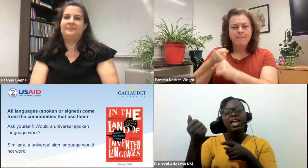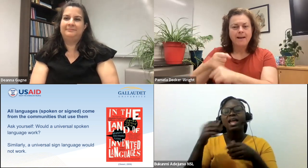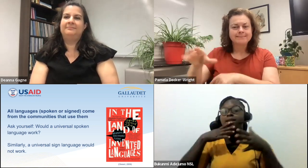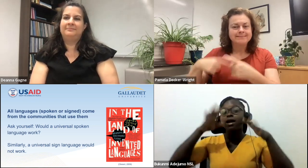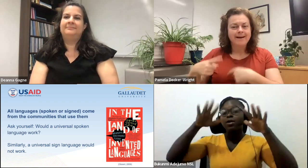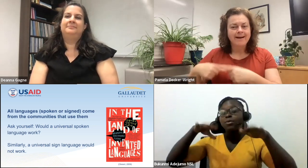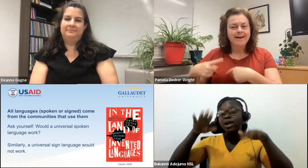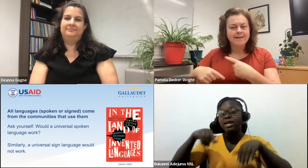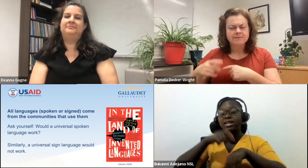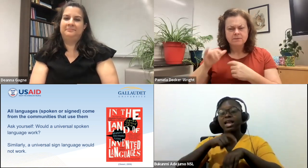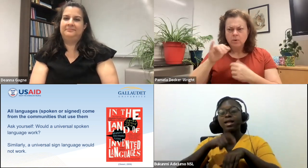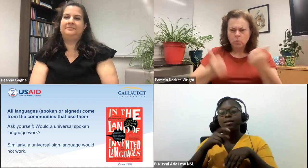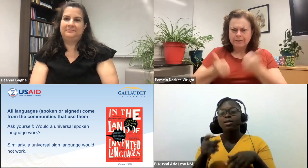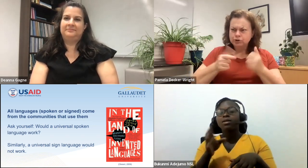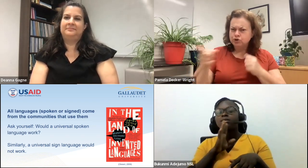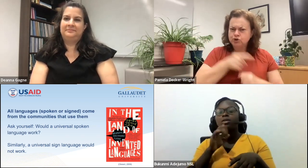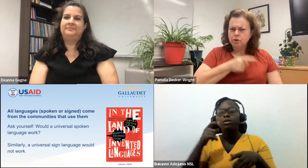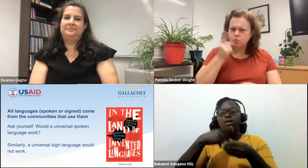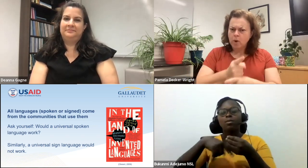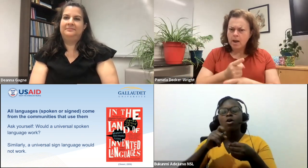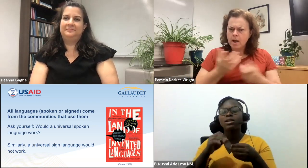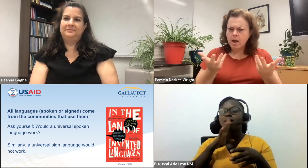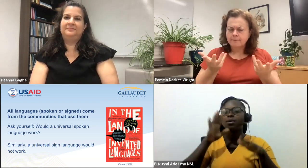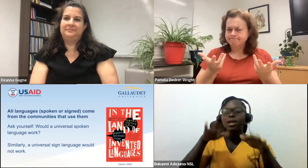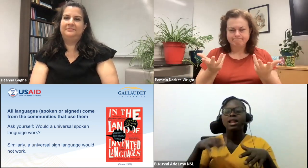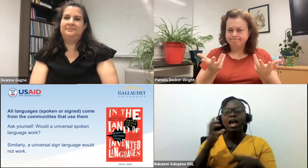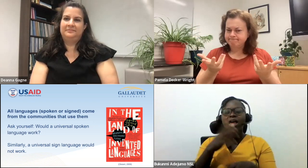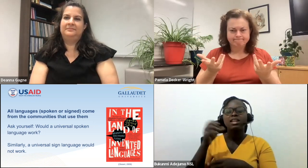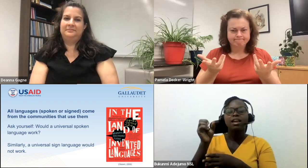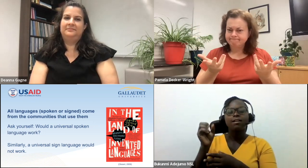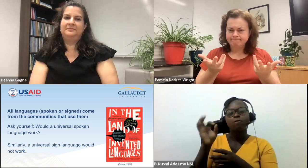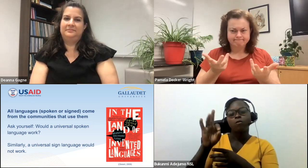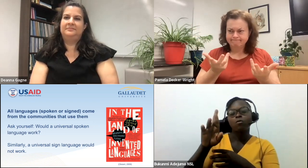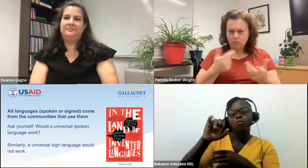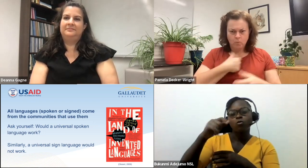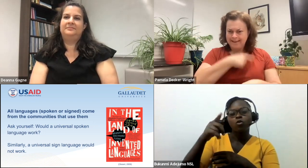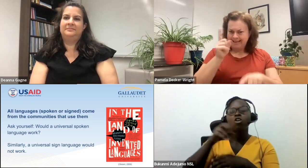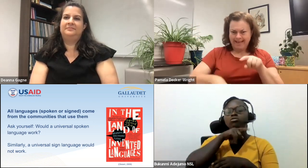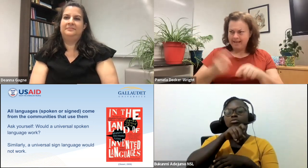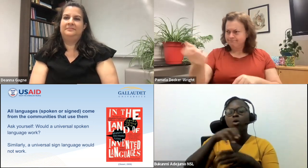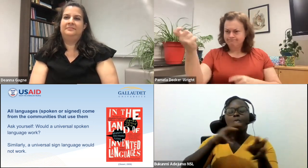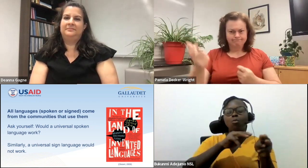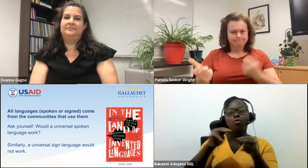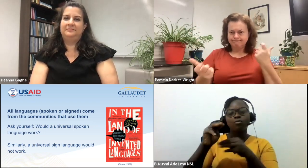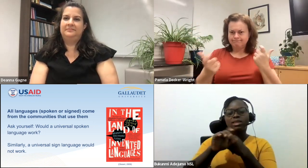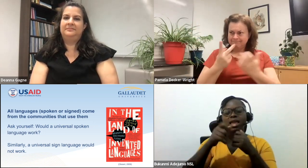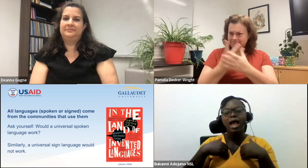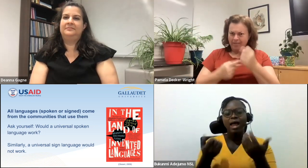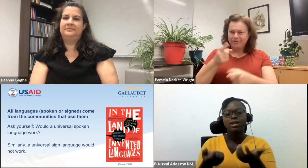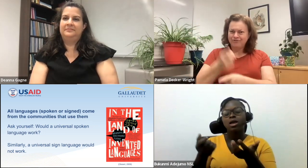and geography in the the weather and geography of that area has impacted the sign where it's not done the same in American sign language.